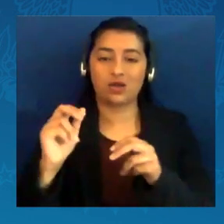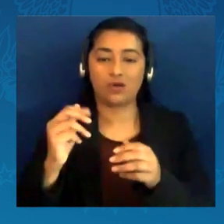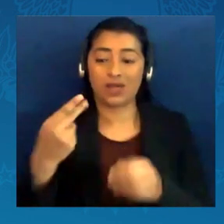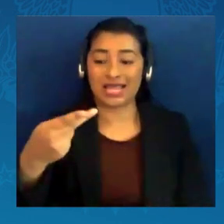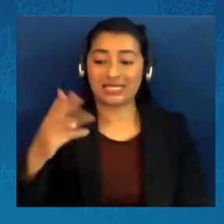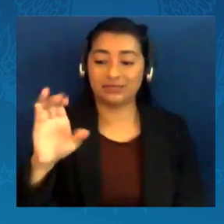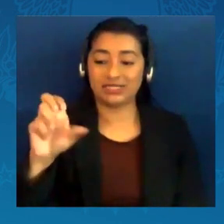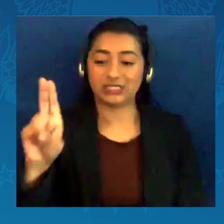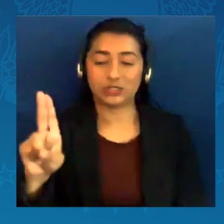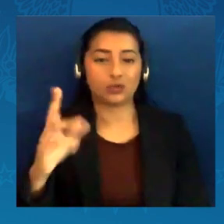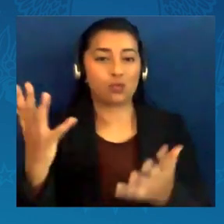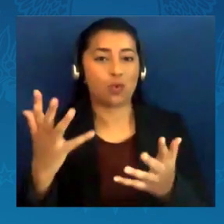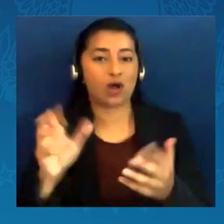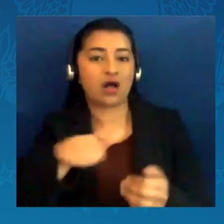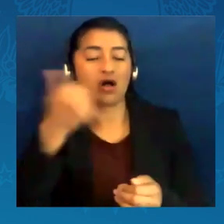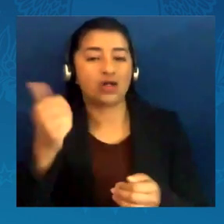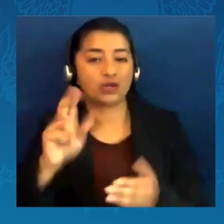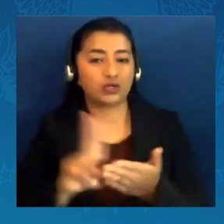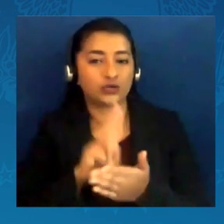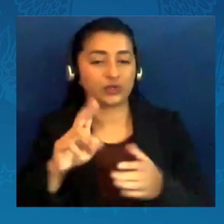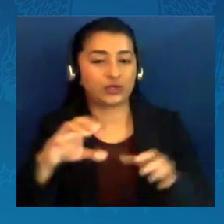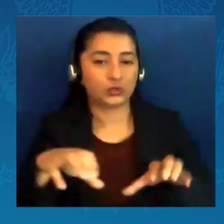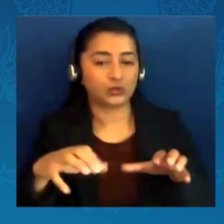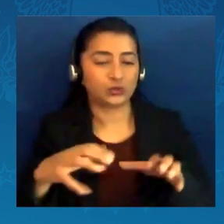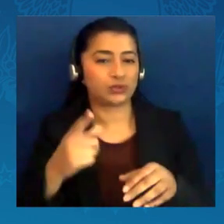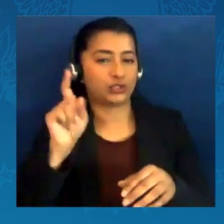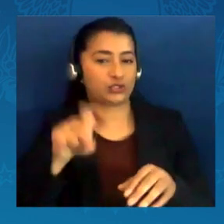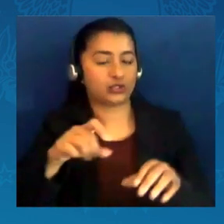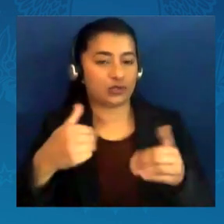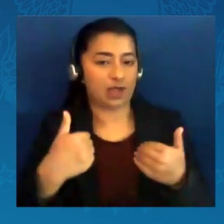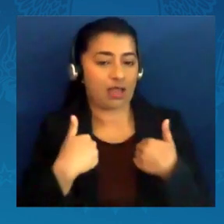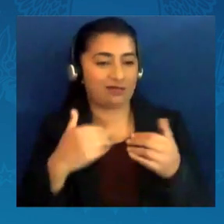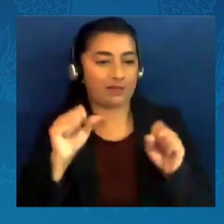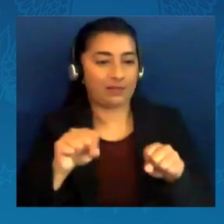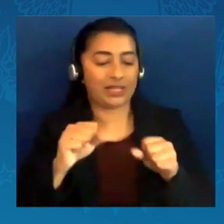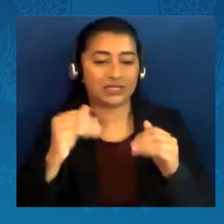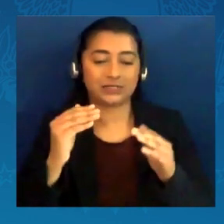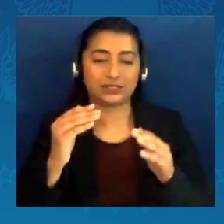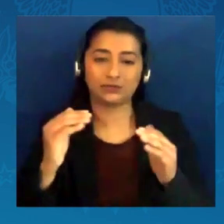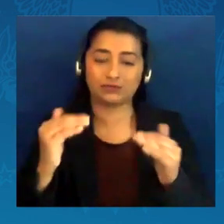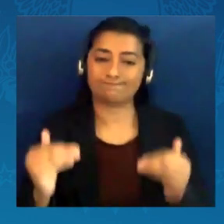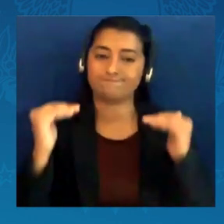all education facilities should have the ability to do, which is to upgrade. I was upstairs, on the roof,